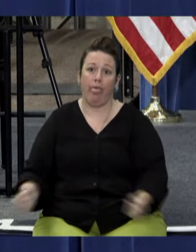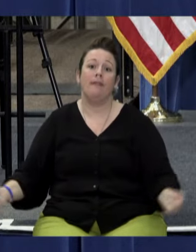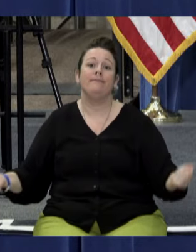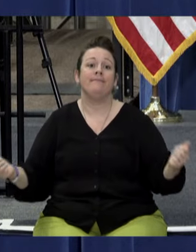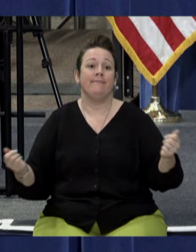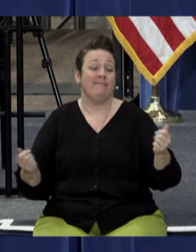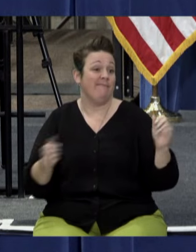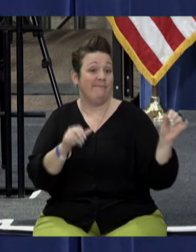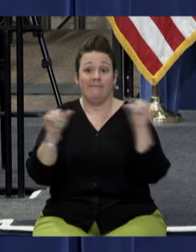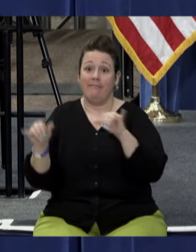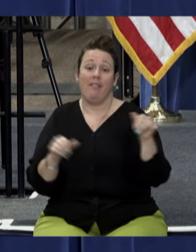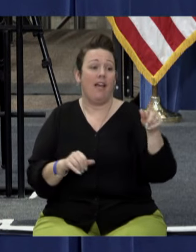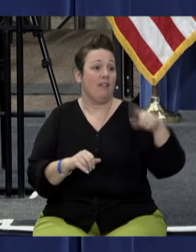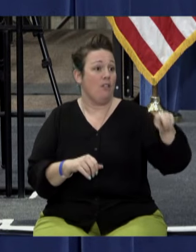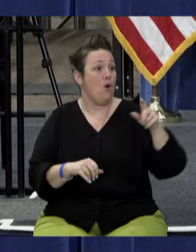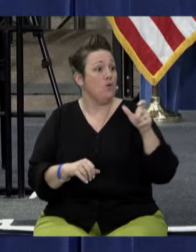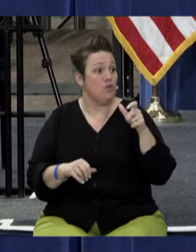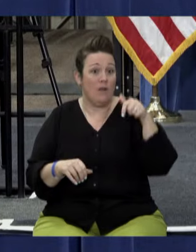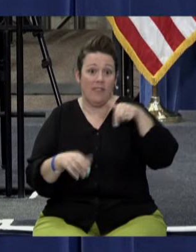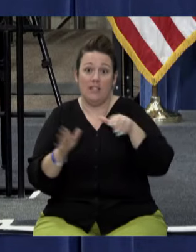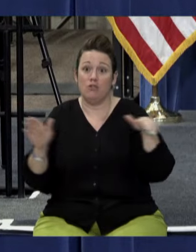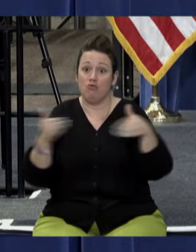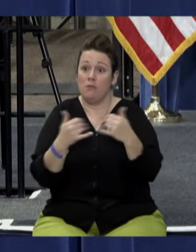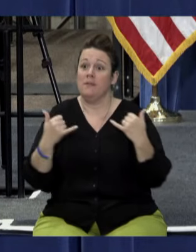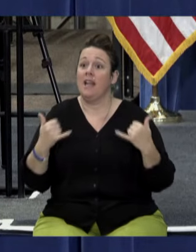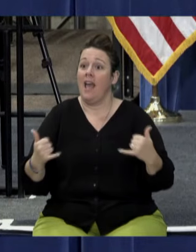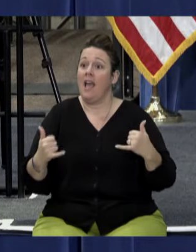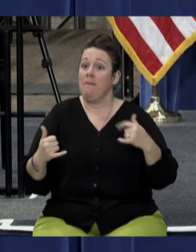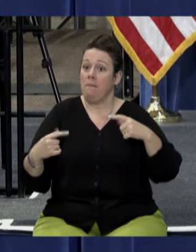Just like those who are in this room today who've done stuff this morning